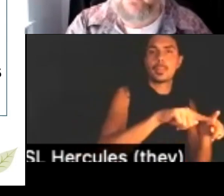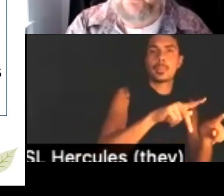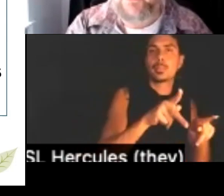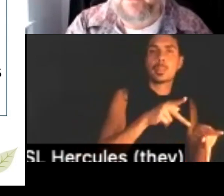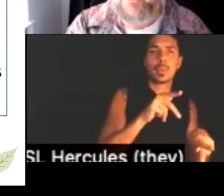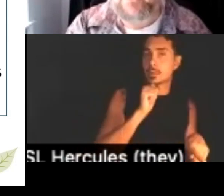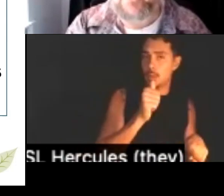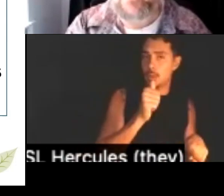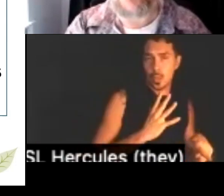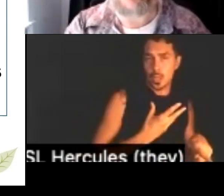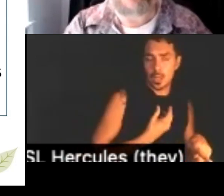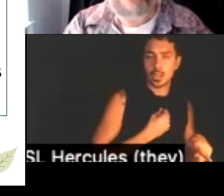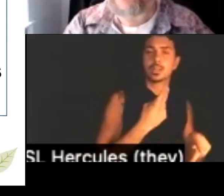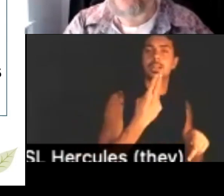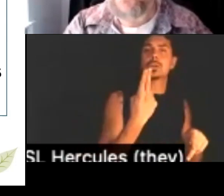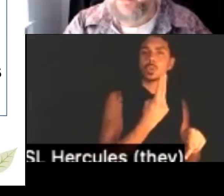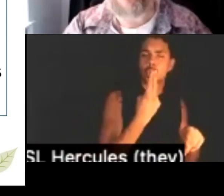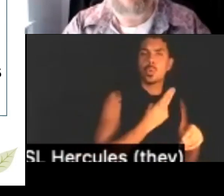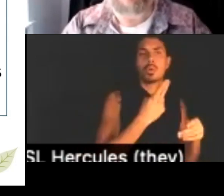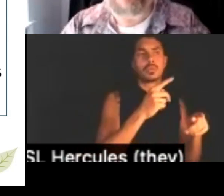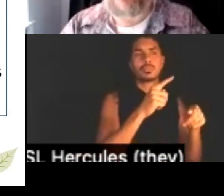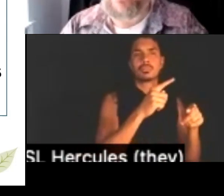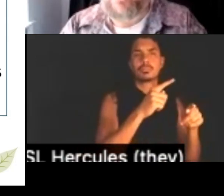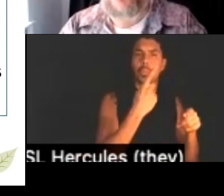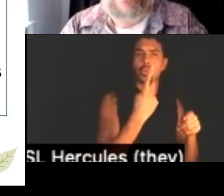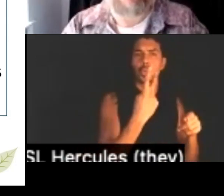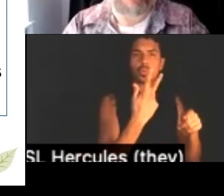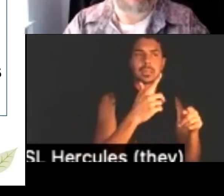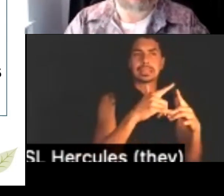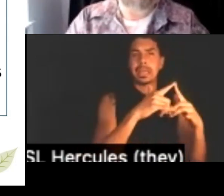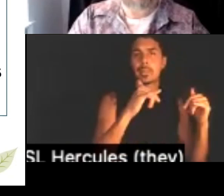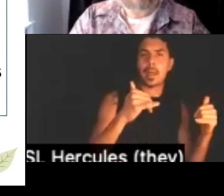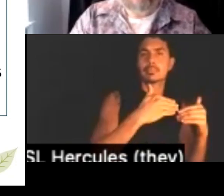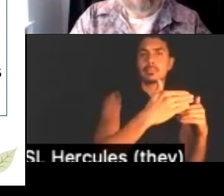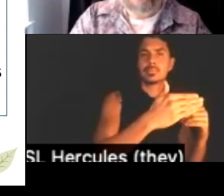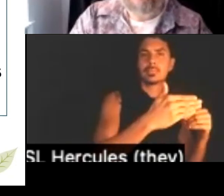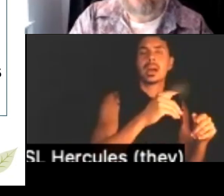multiple substances at the same time than non-trans folks.